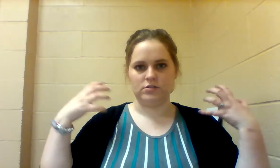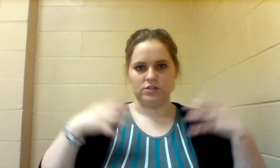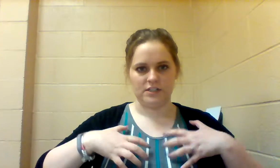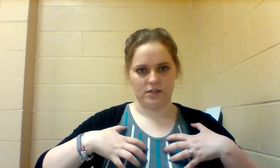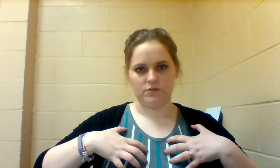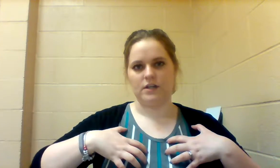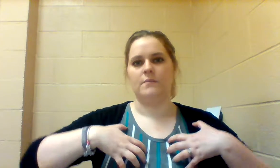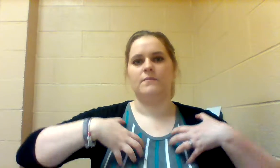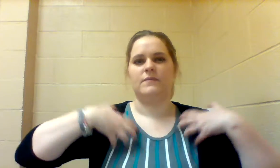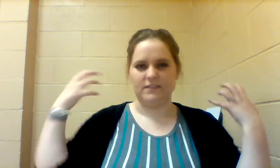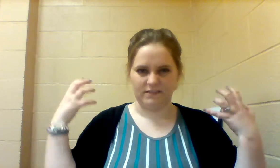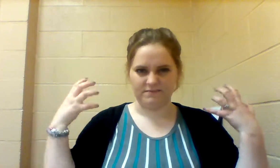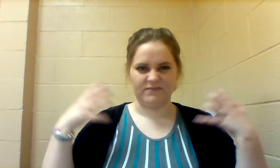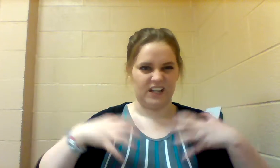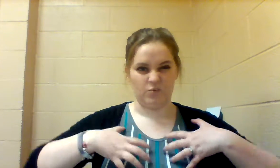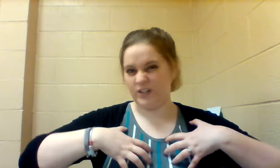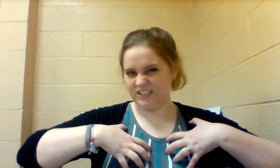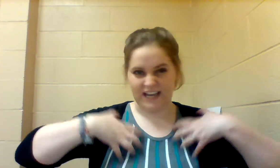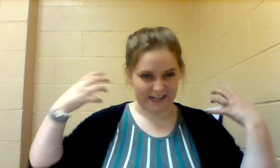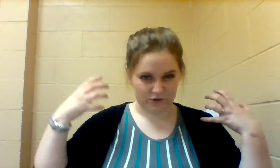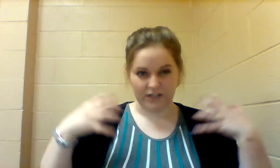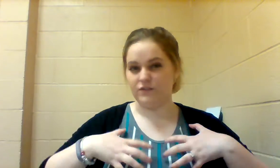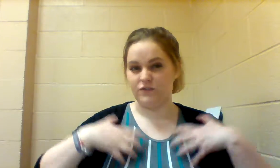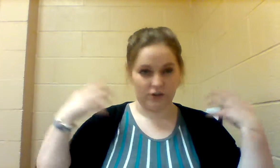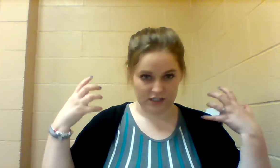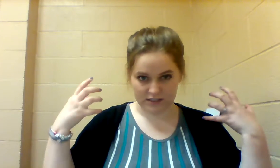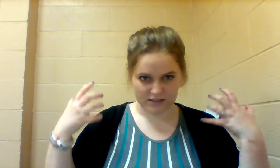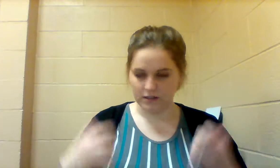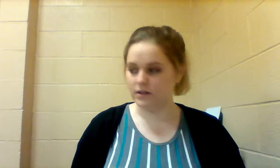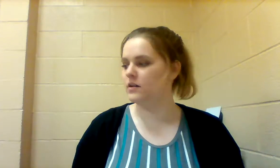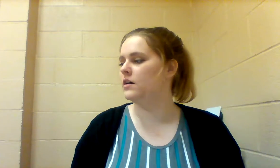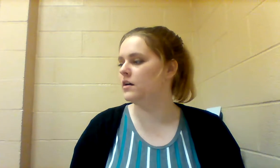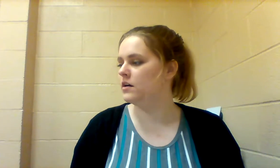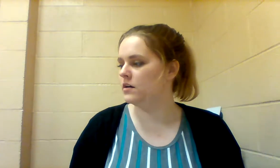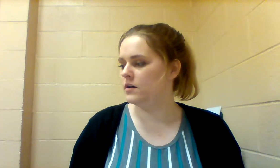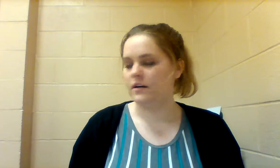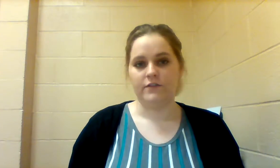chest it goes up like really angry FURIOUS